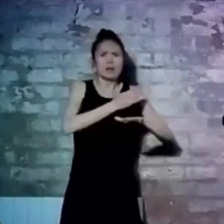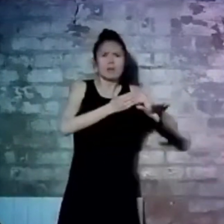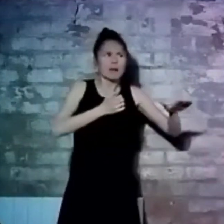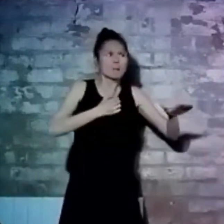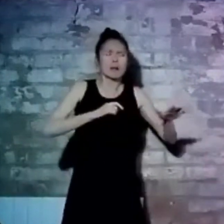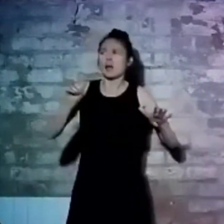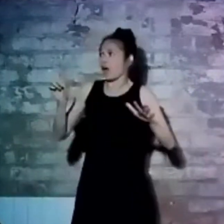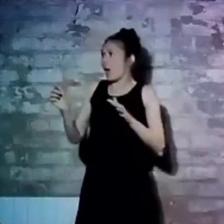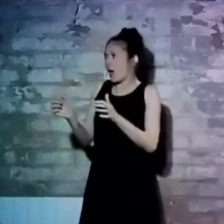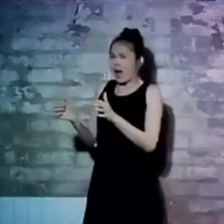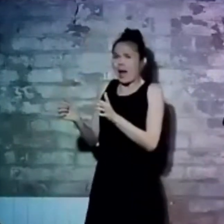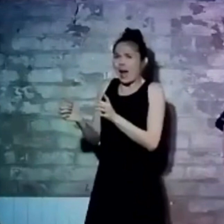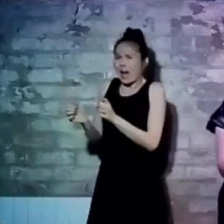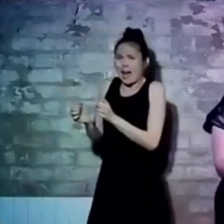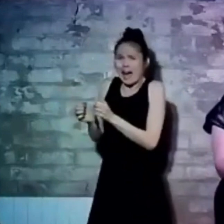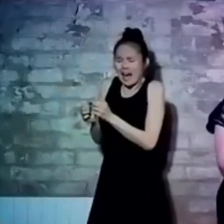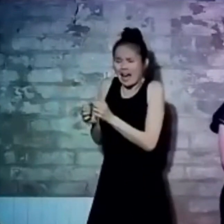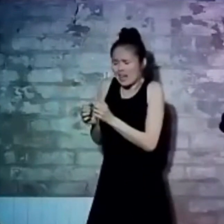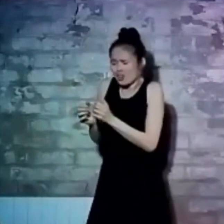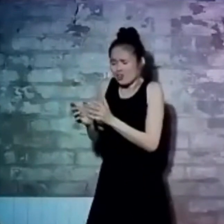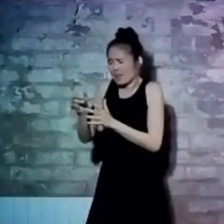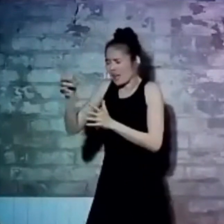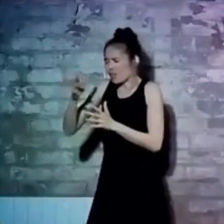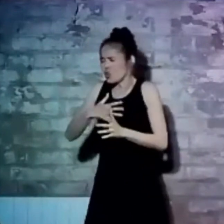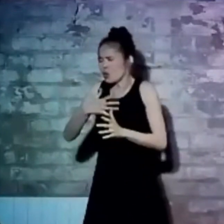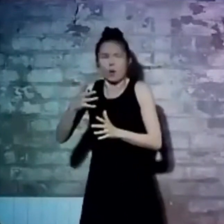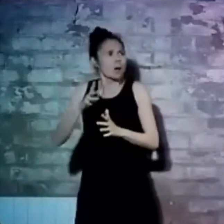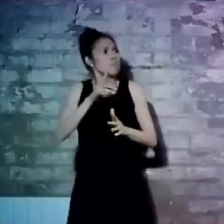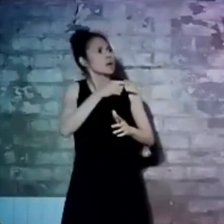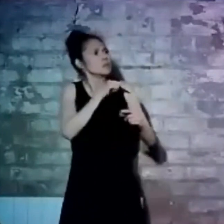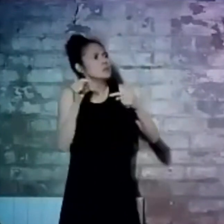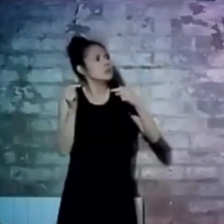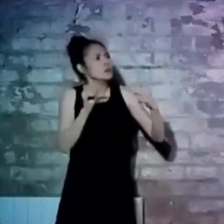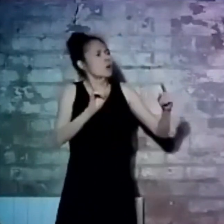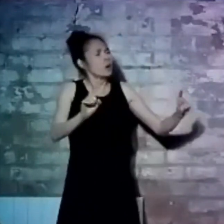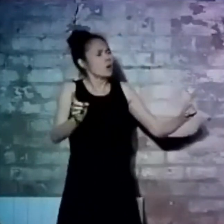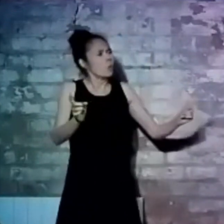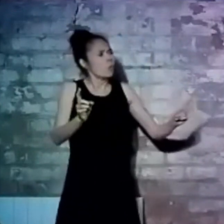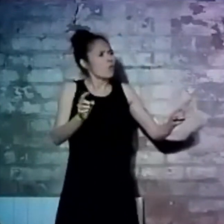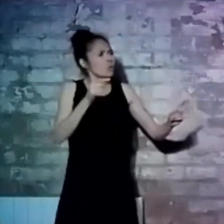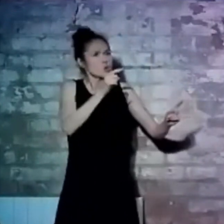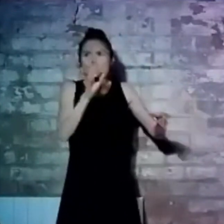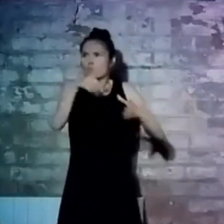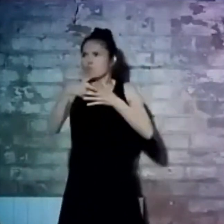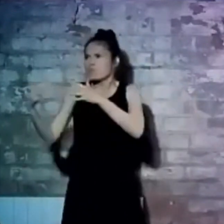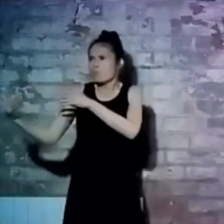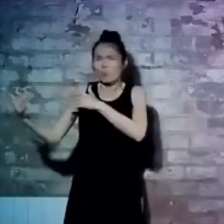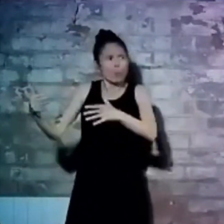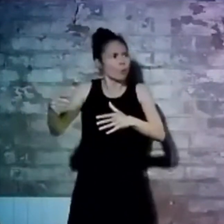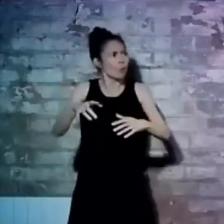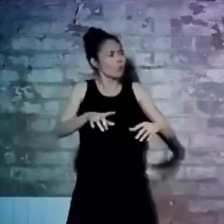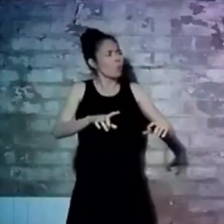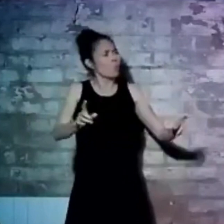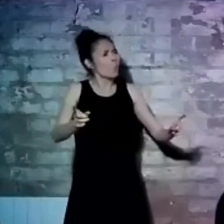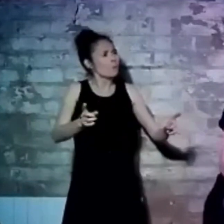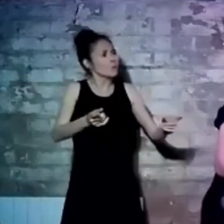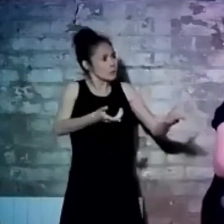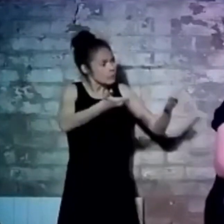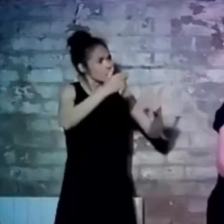Object, not I. Then why wouldst thou fight me? Participate in this jostling atrocity? Speak.